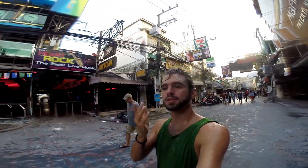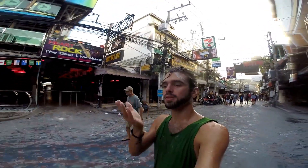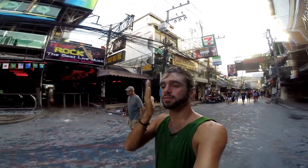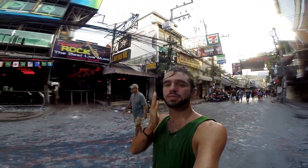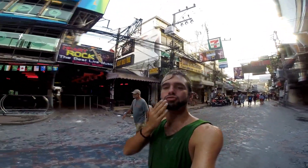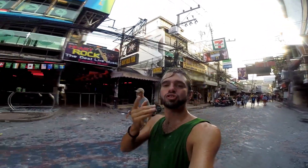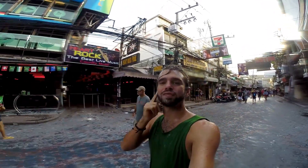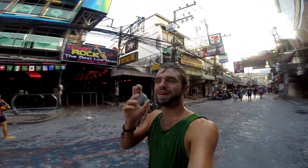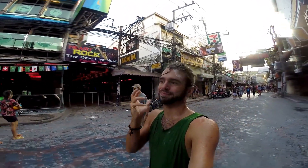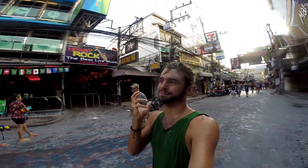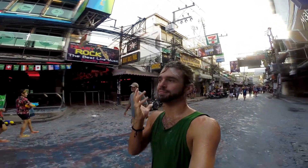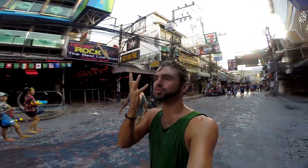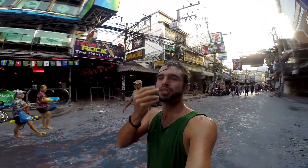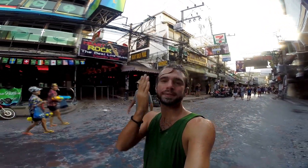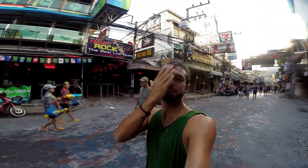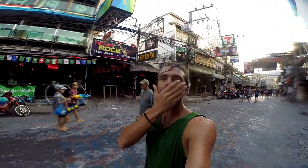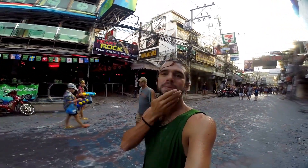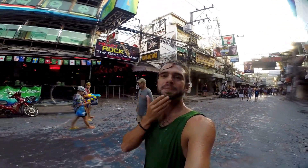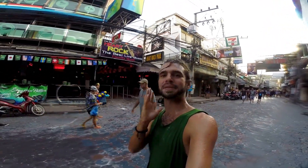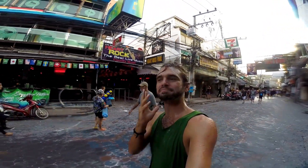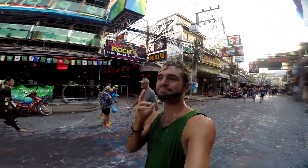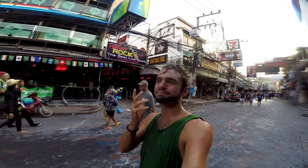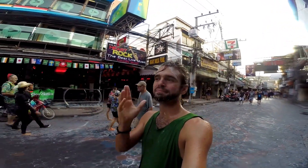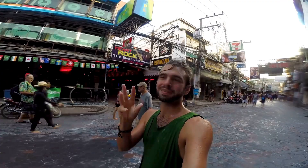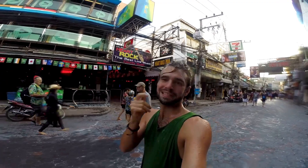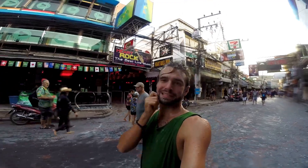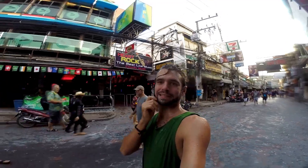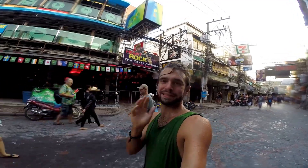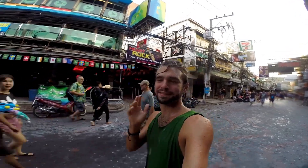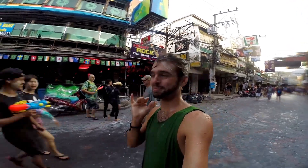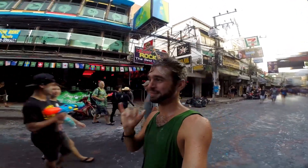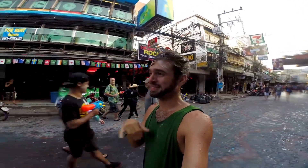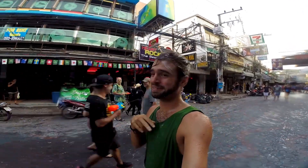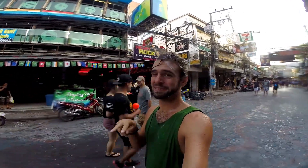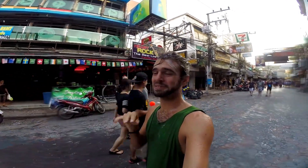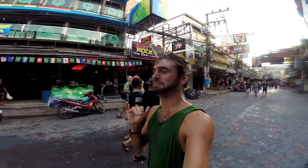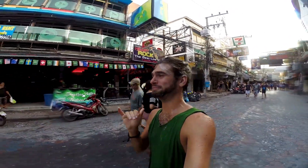it is good for their beauty, their skin I find that interesting, yeah okay...